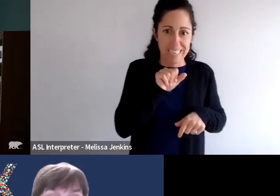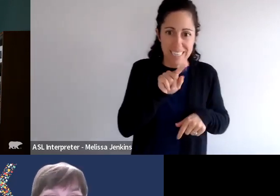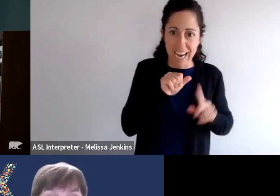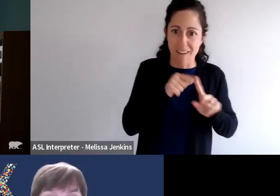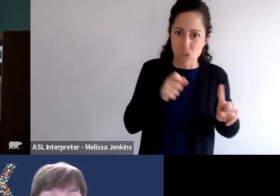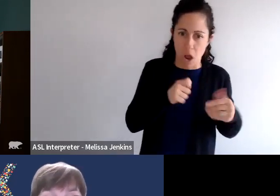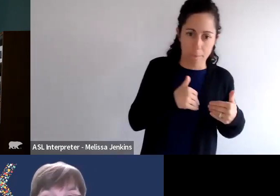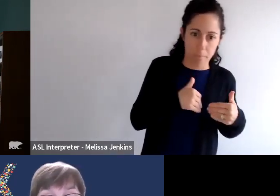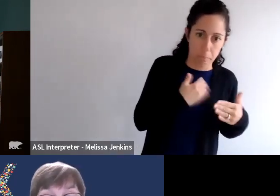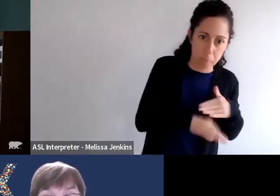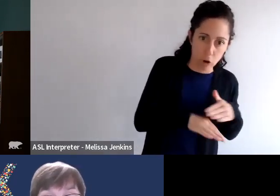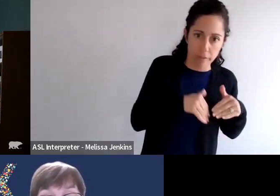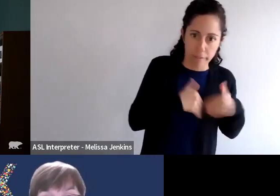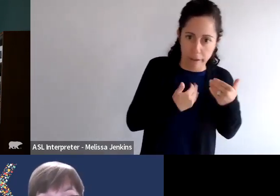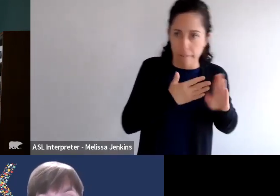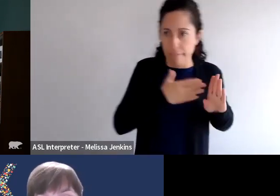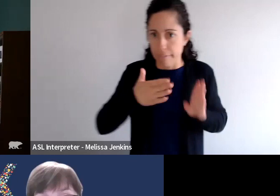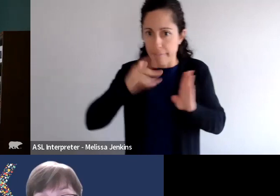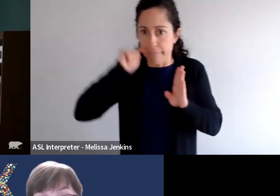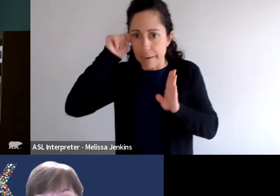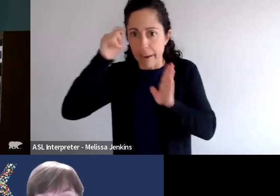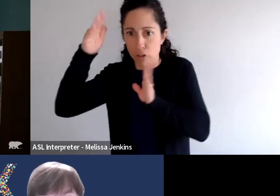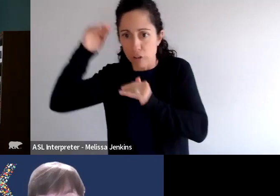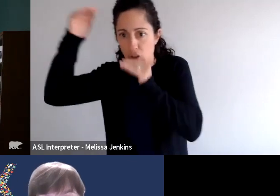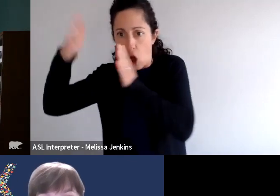of disease. So everybody's data is really critical